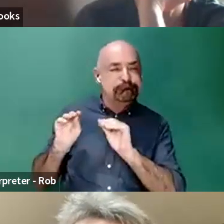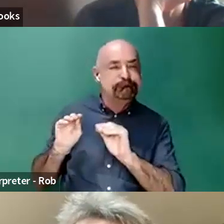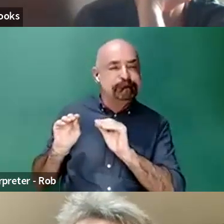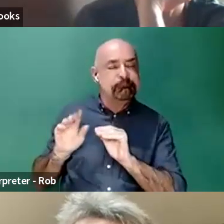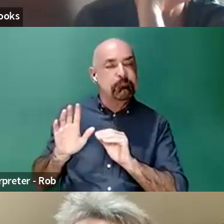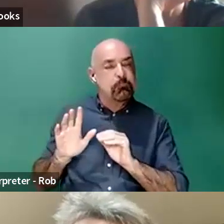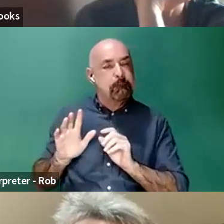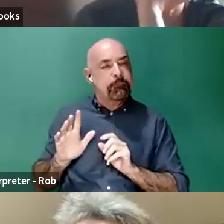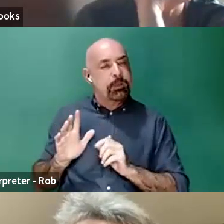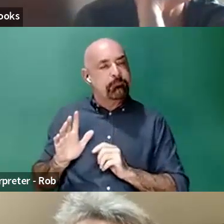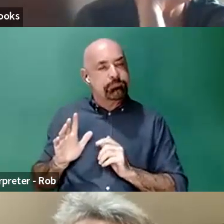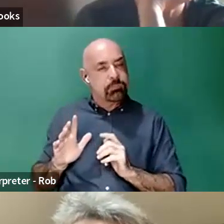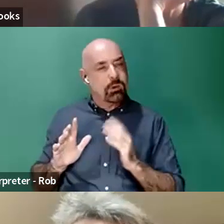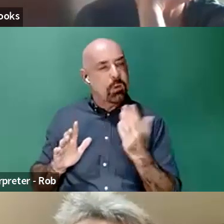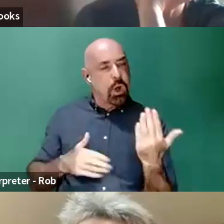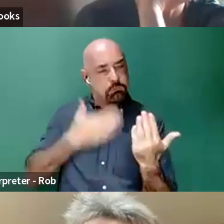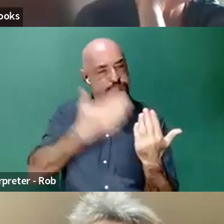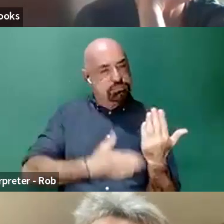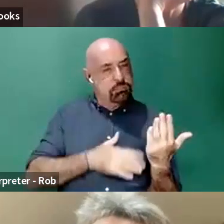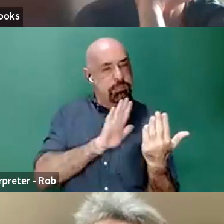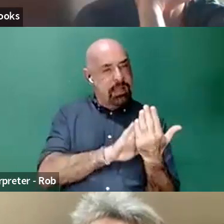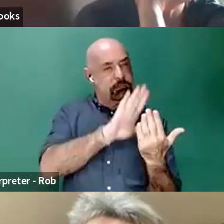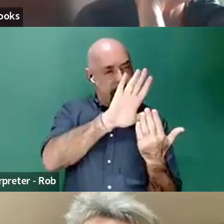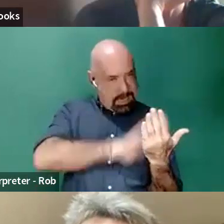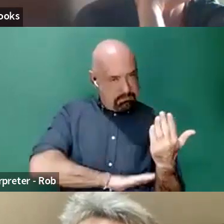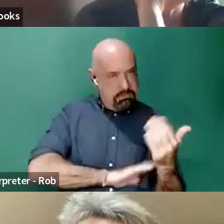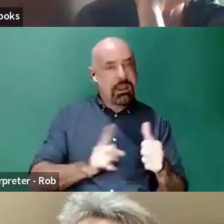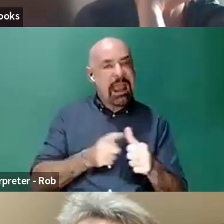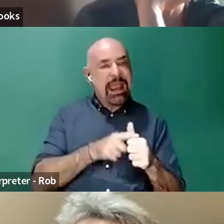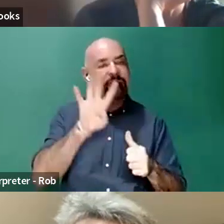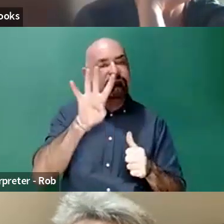If you just looked at one area on one A4 spread.